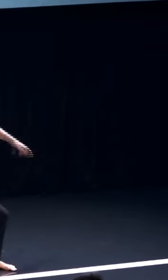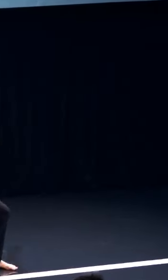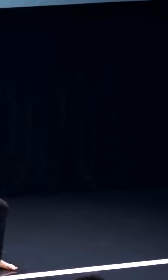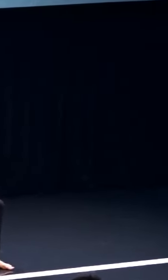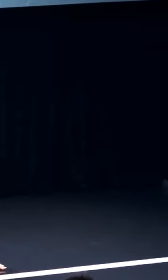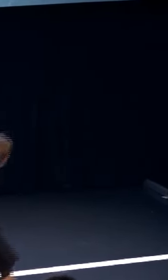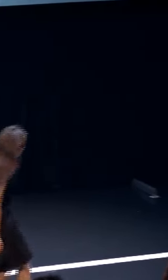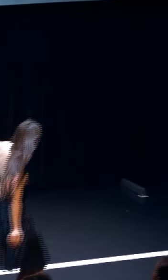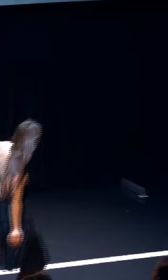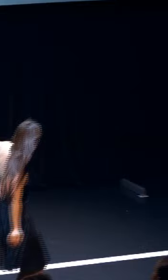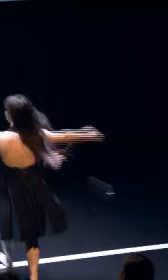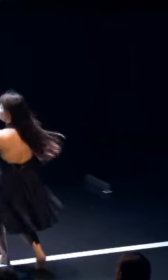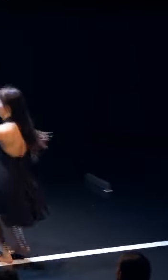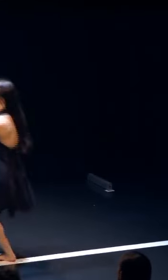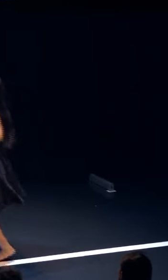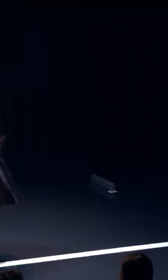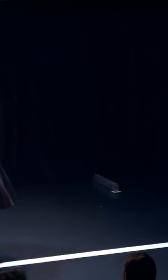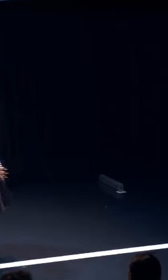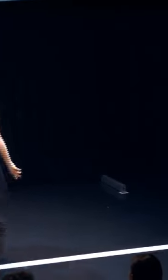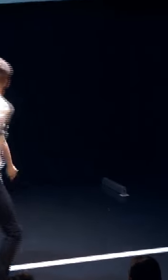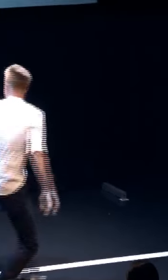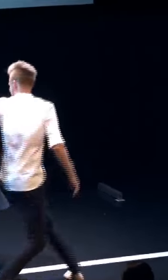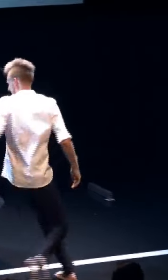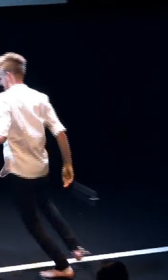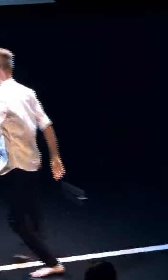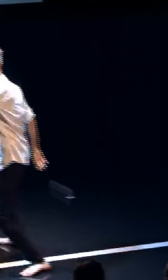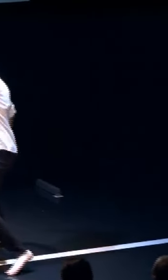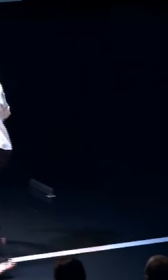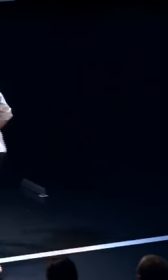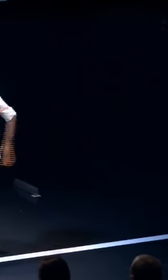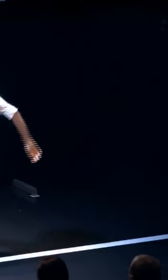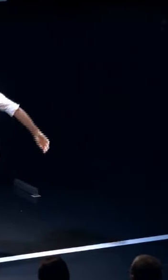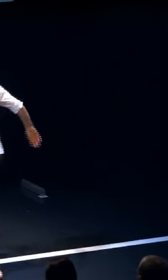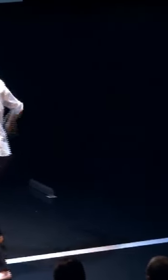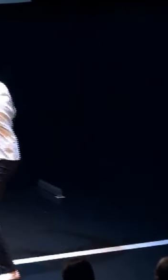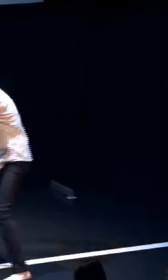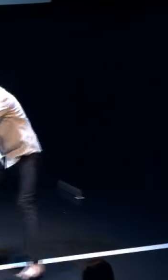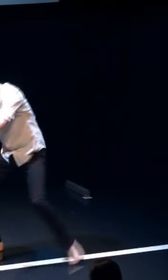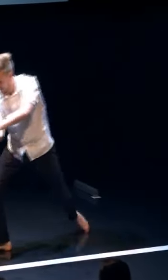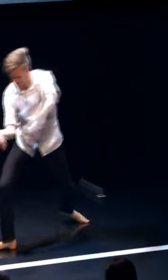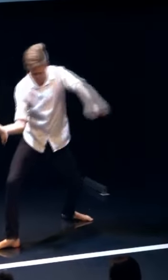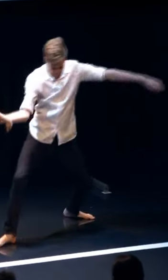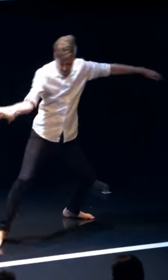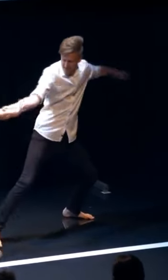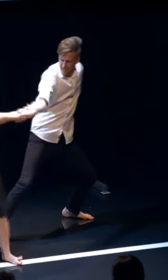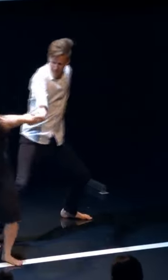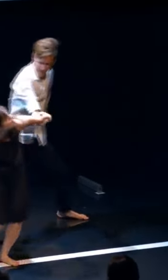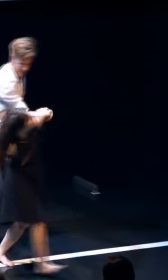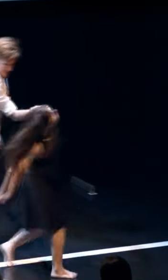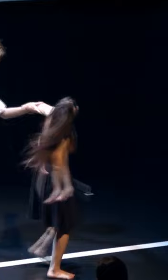# No body